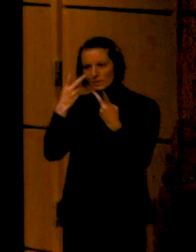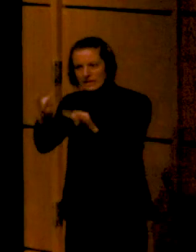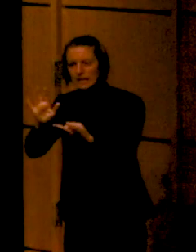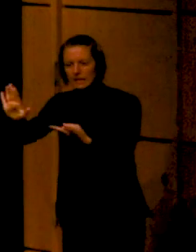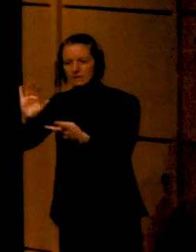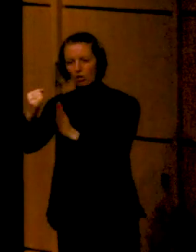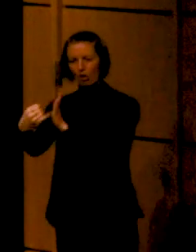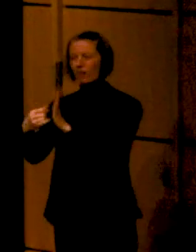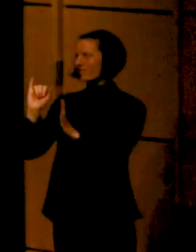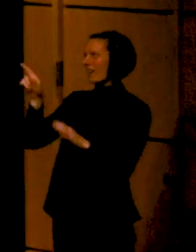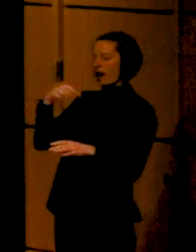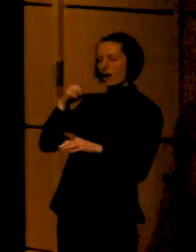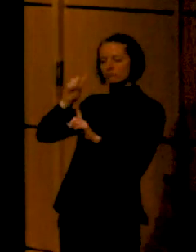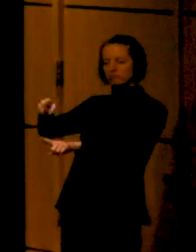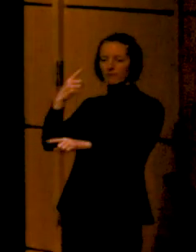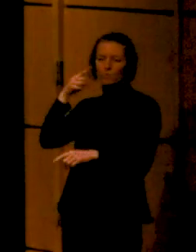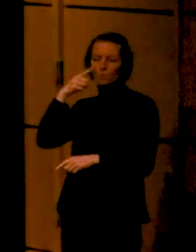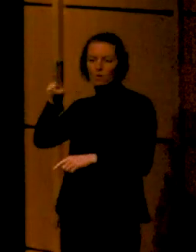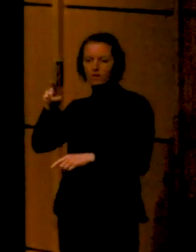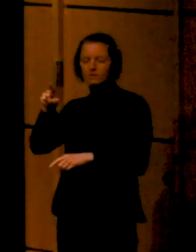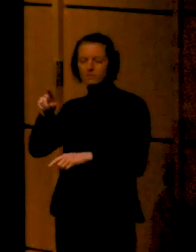of the crater, but the photos alone were never enough for Brad.